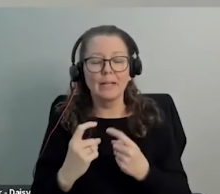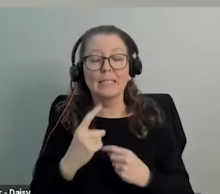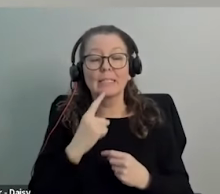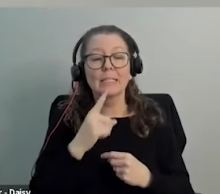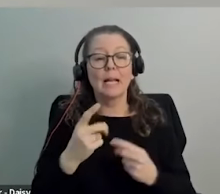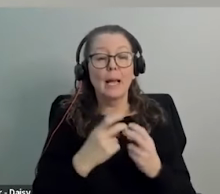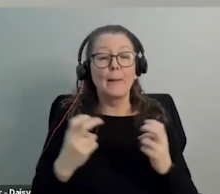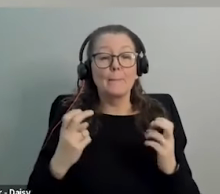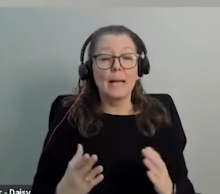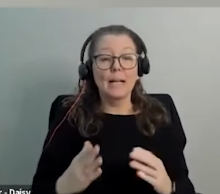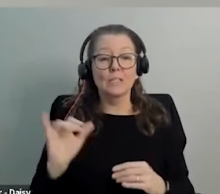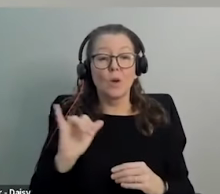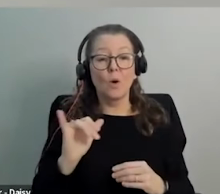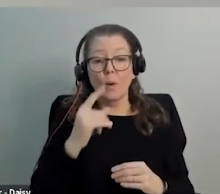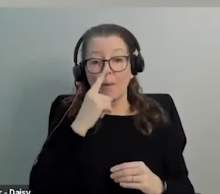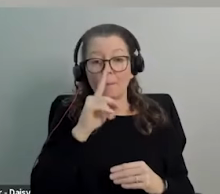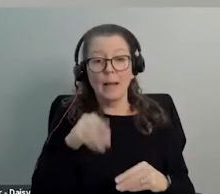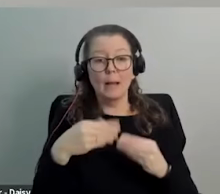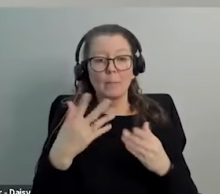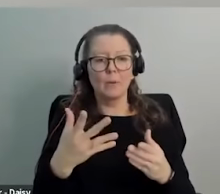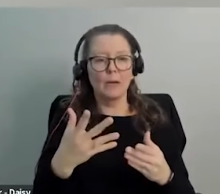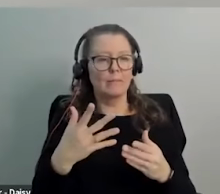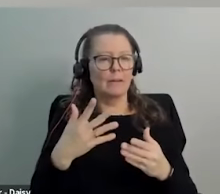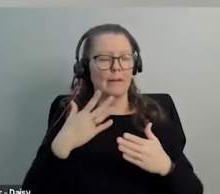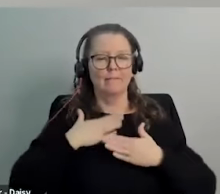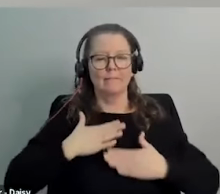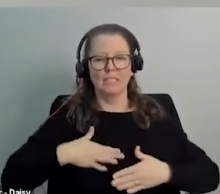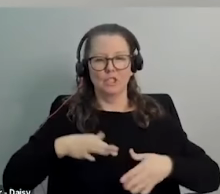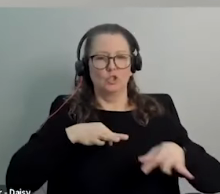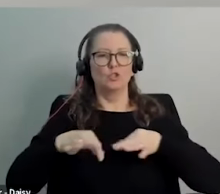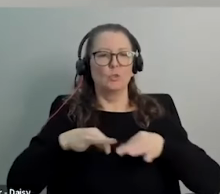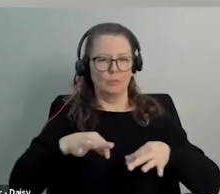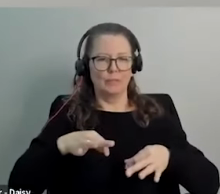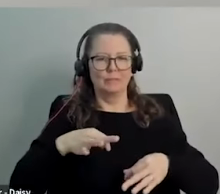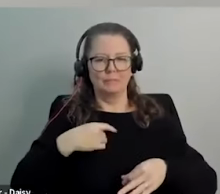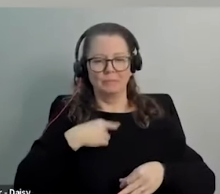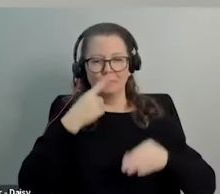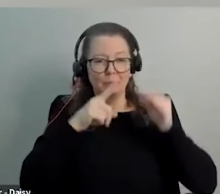to also provide physical descriptions. So more than happy to do that. Hi everyone.